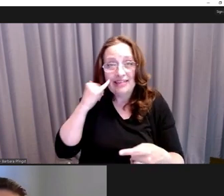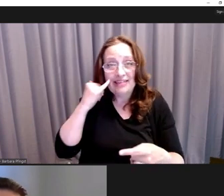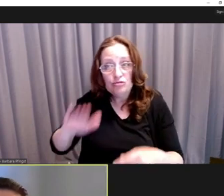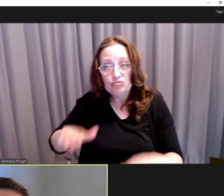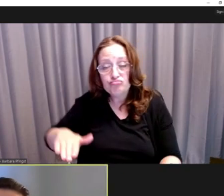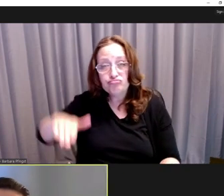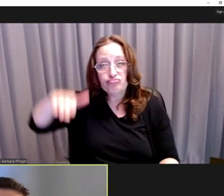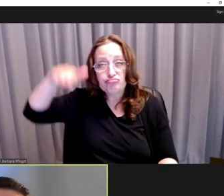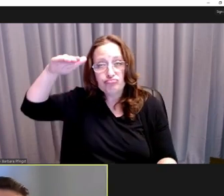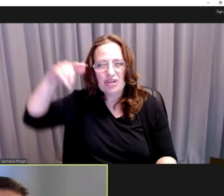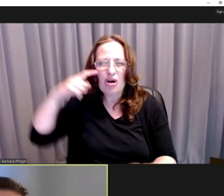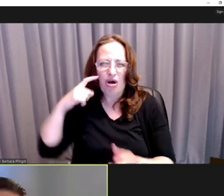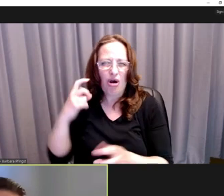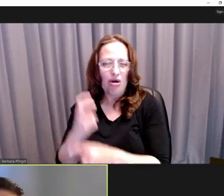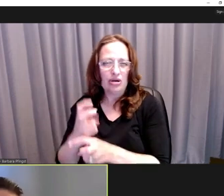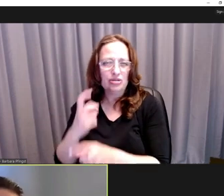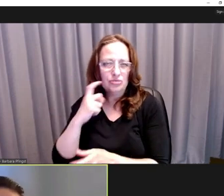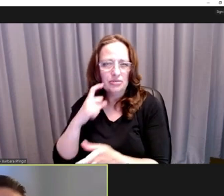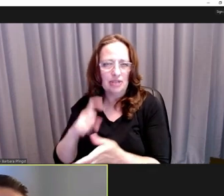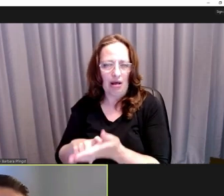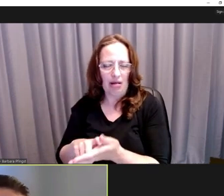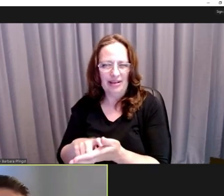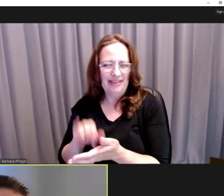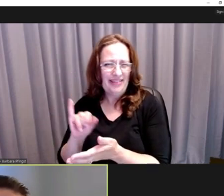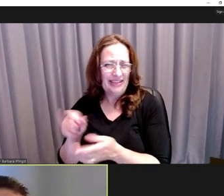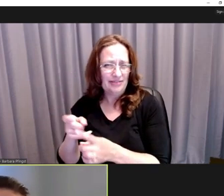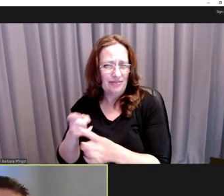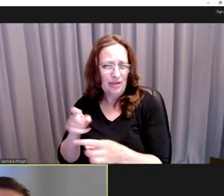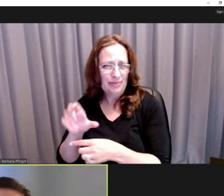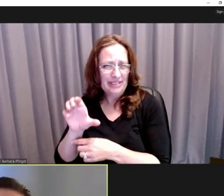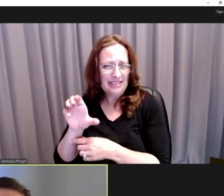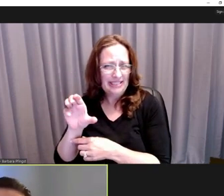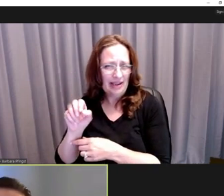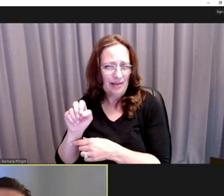I just want to check in. Because we got a very similar question saying: Is there